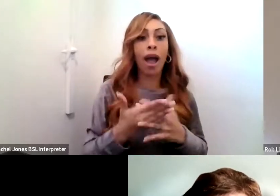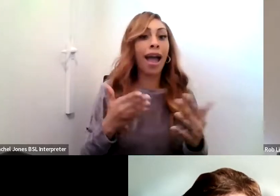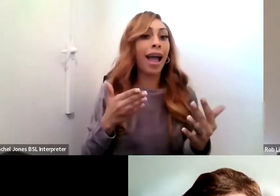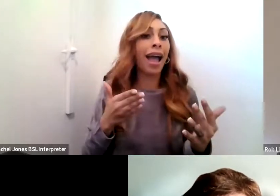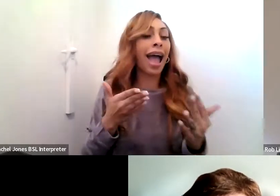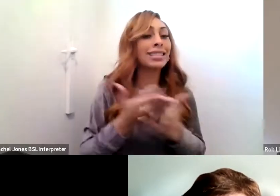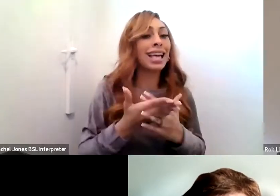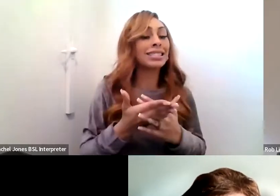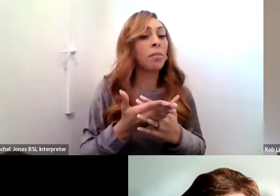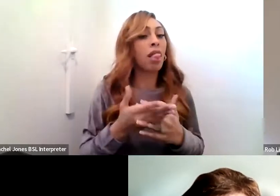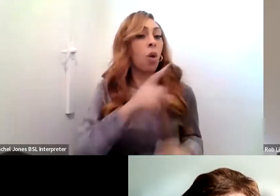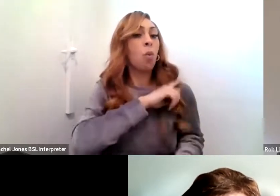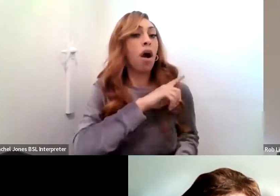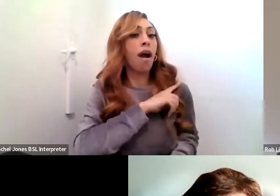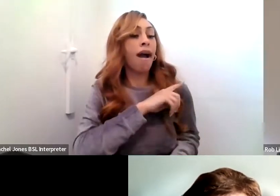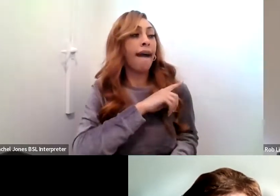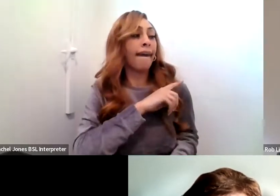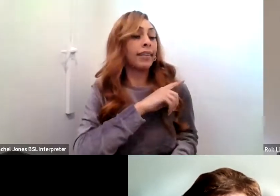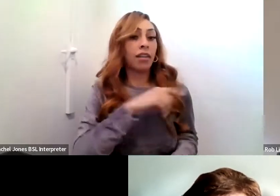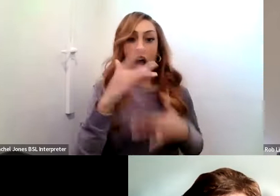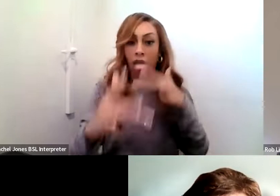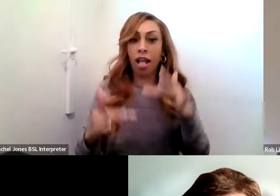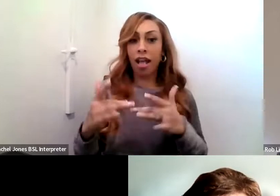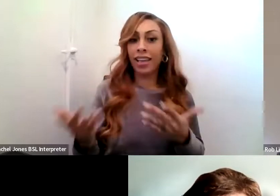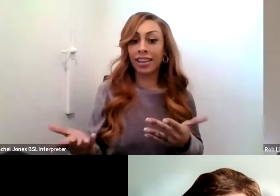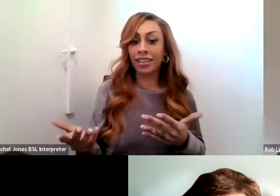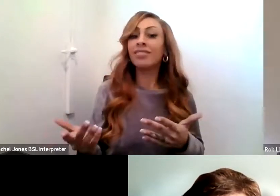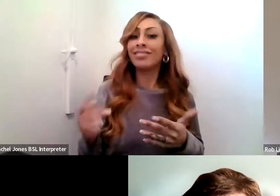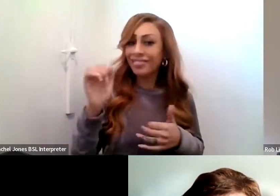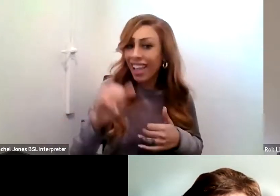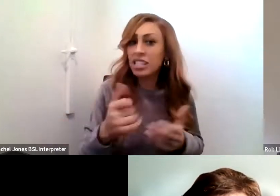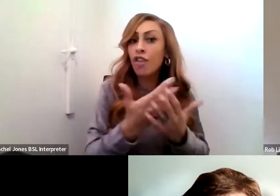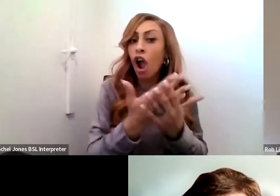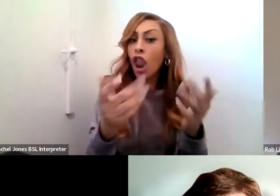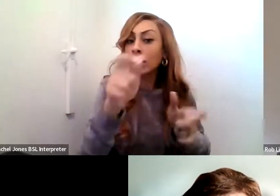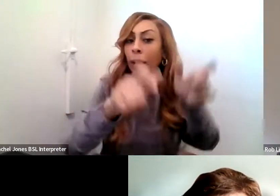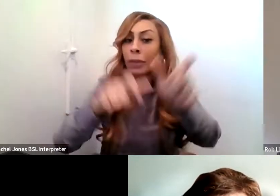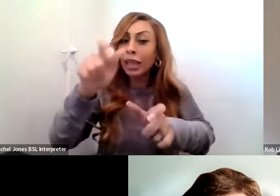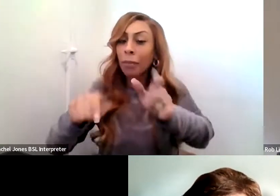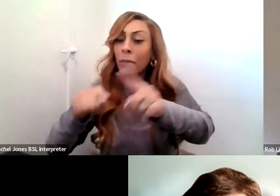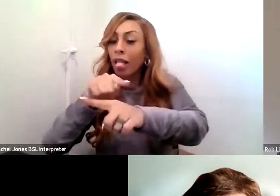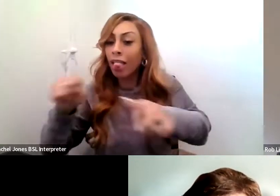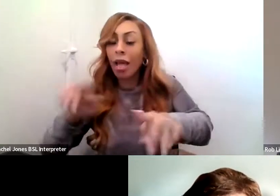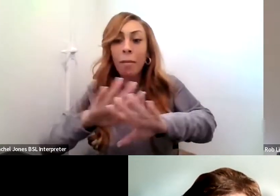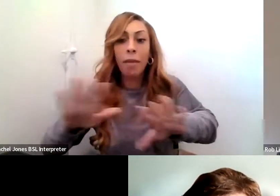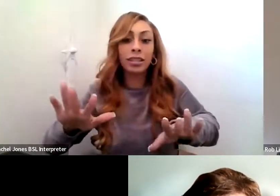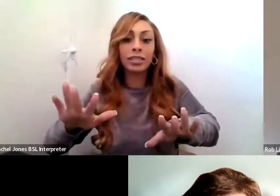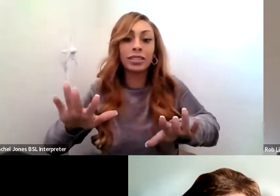and that makes it a lot more accessible for a lot of people, but it isn't inherently more accessible.